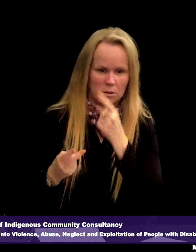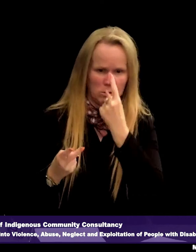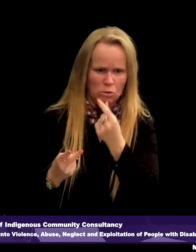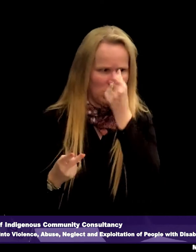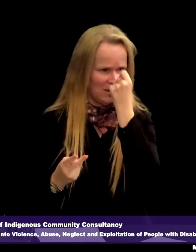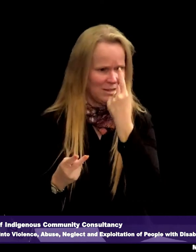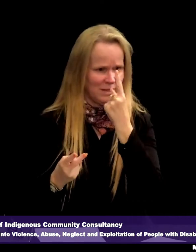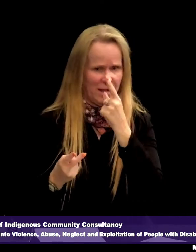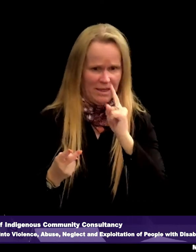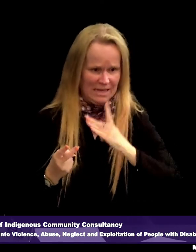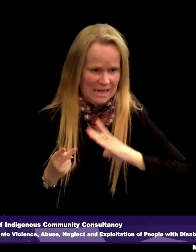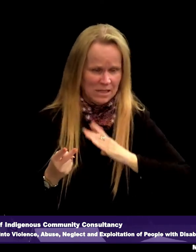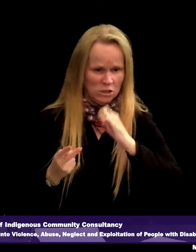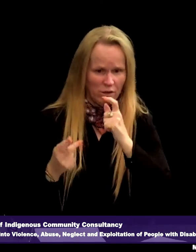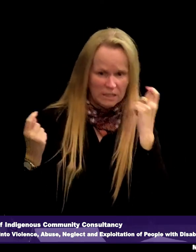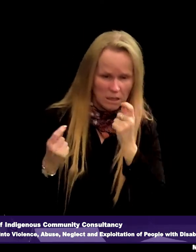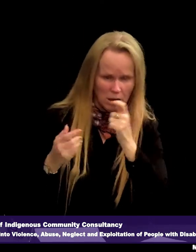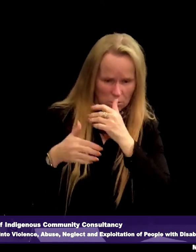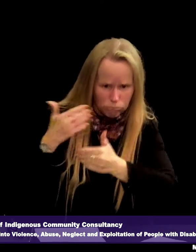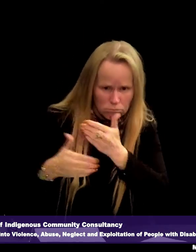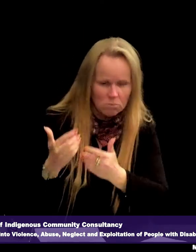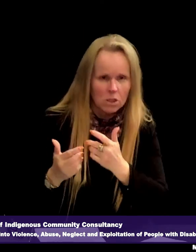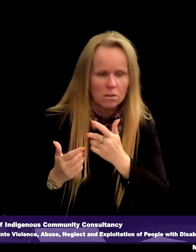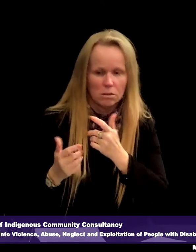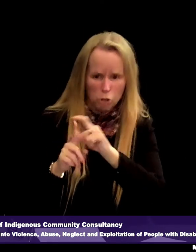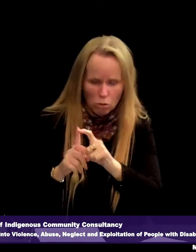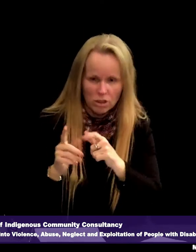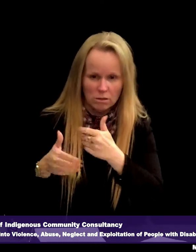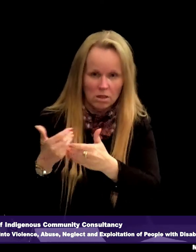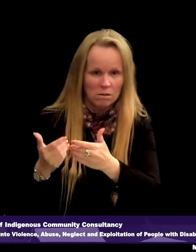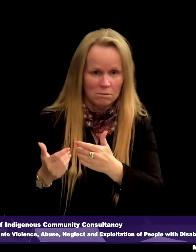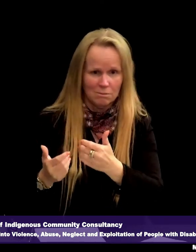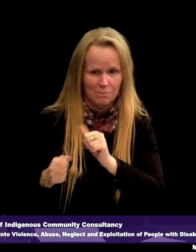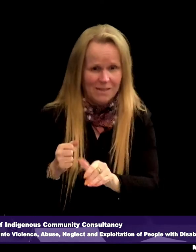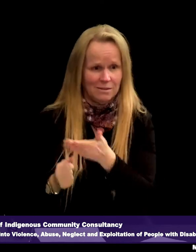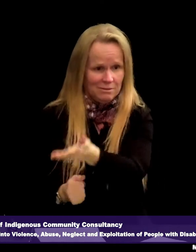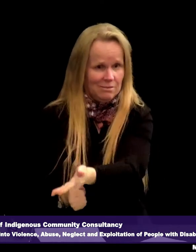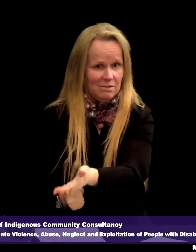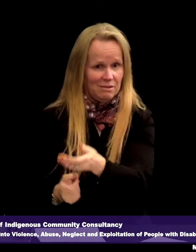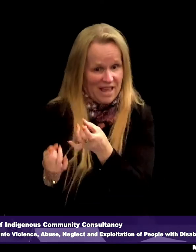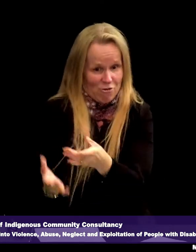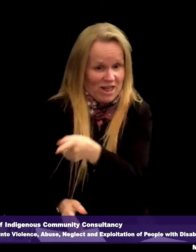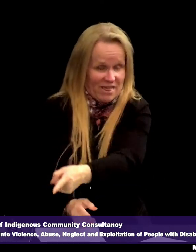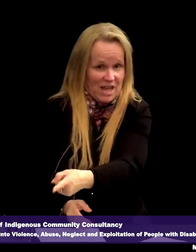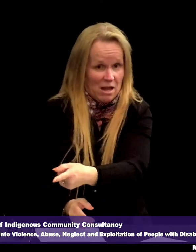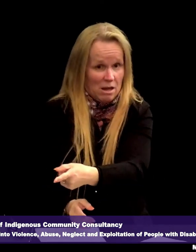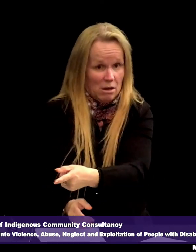know our language best, who understand our needs for ceremony and so forth and our cultural needs. It's best provided on country.